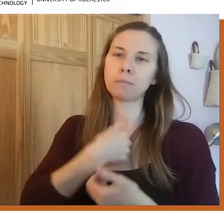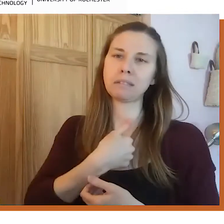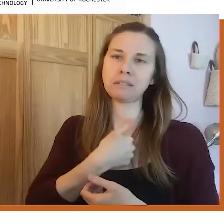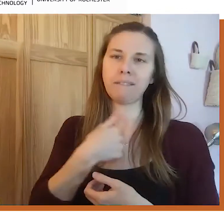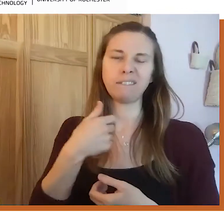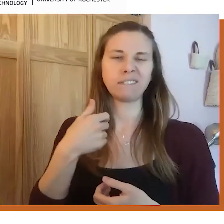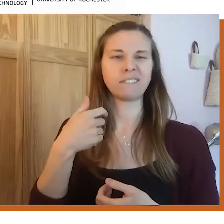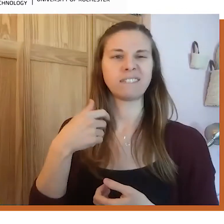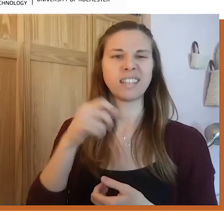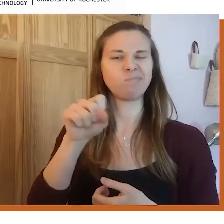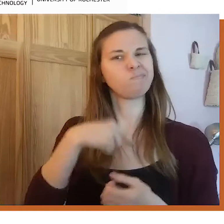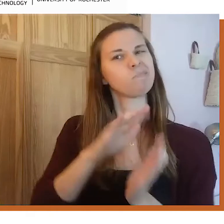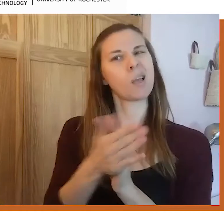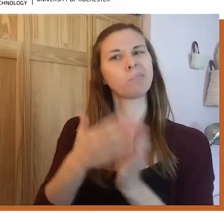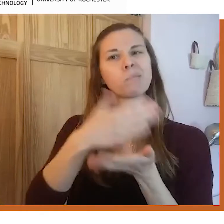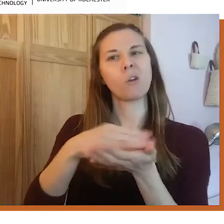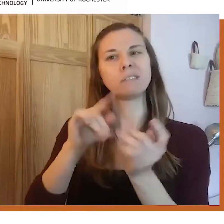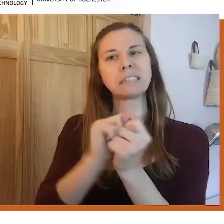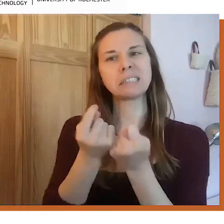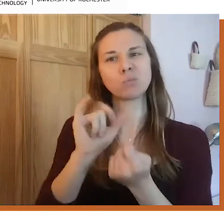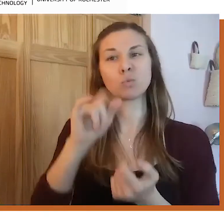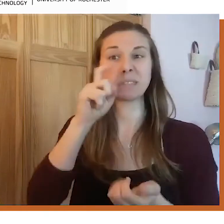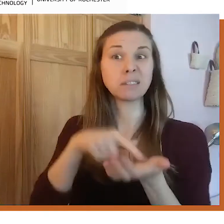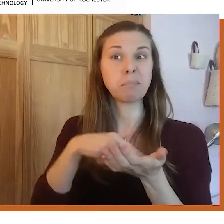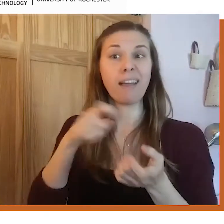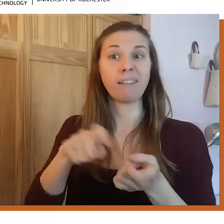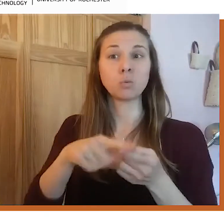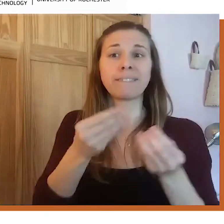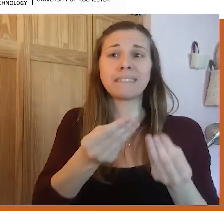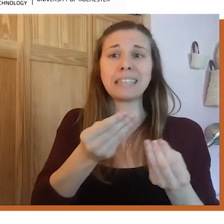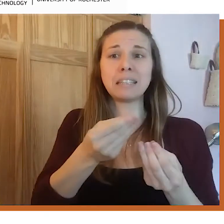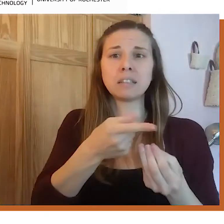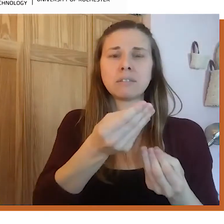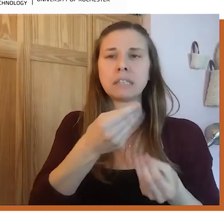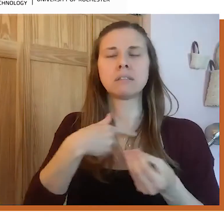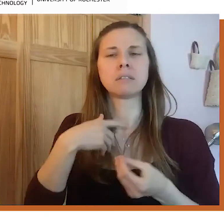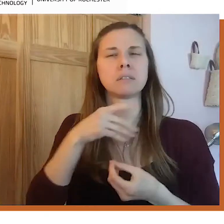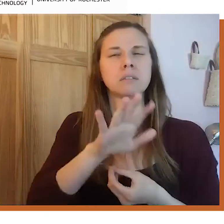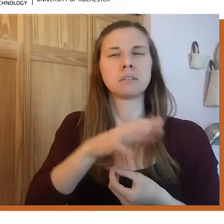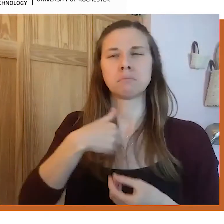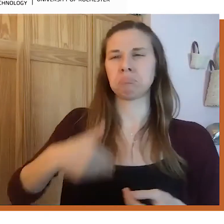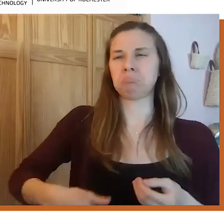as part of that team, because I truly did become part of that team. I often had to feed them based on--